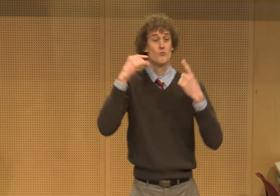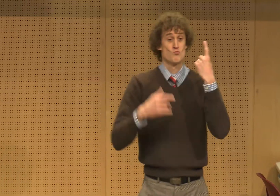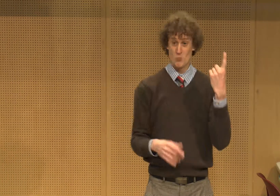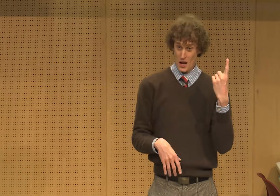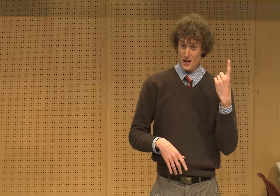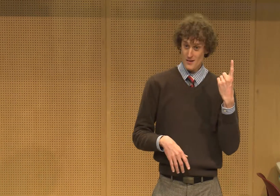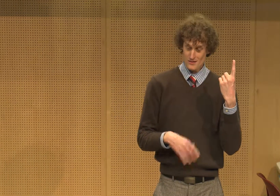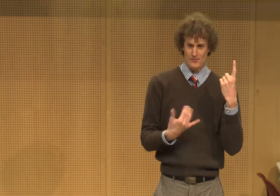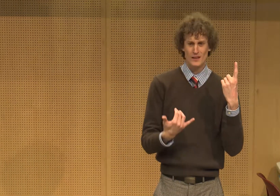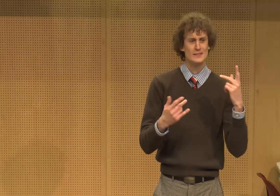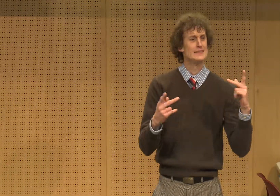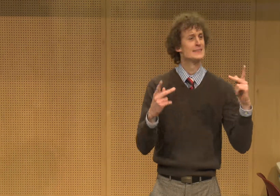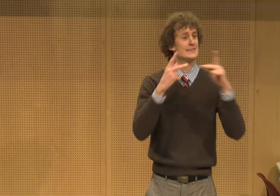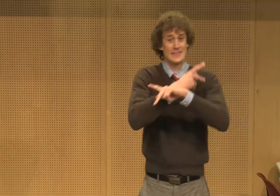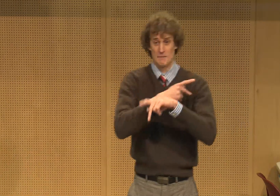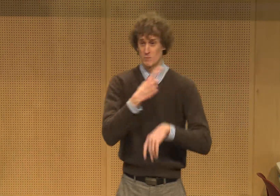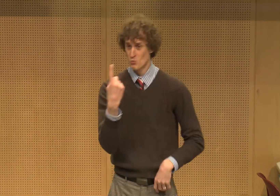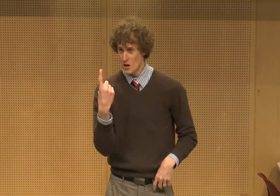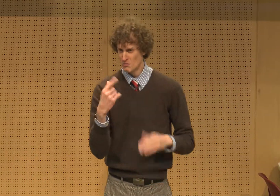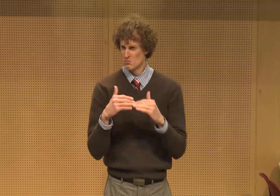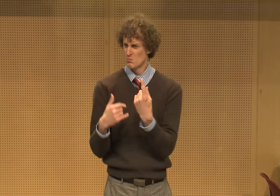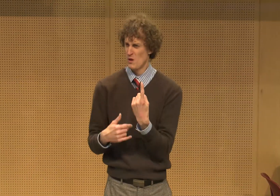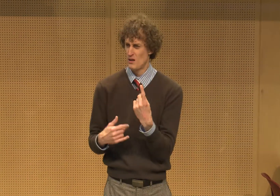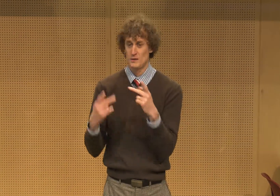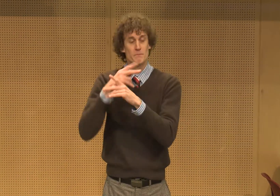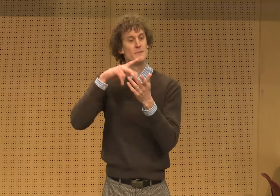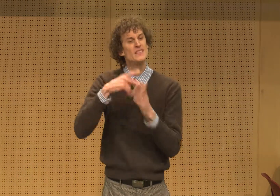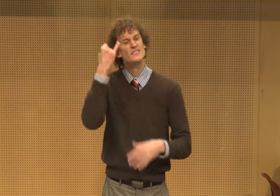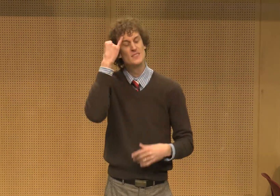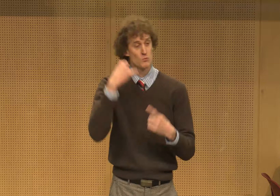It's like one times one equals one.